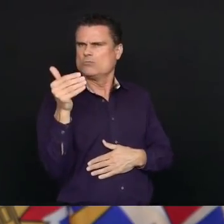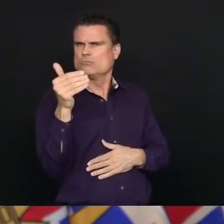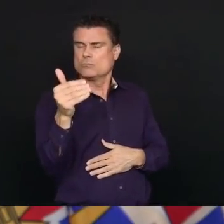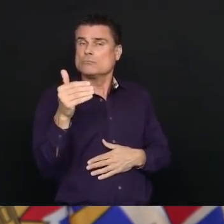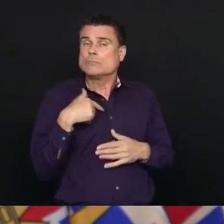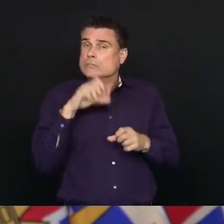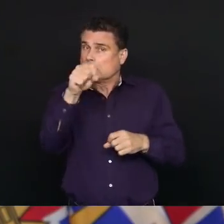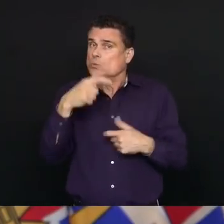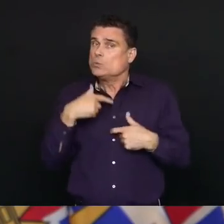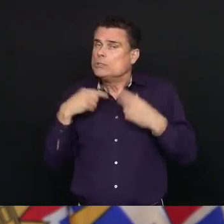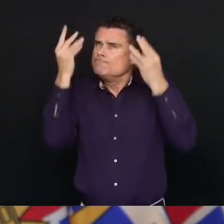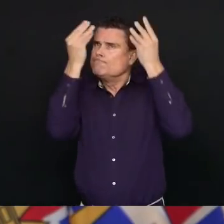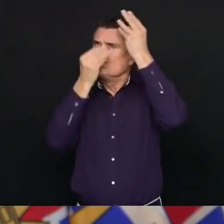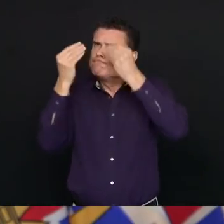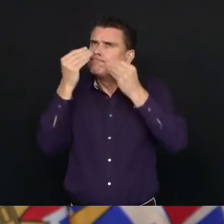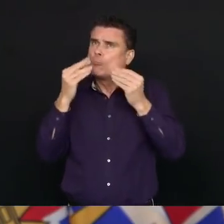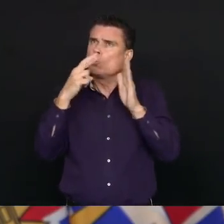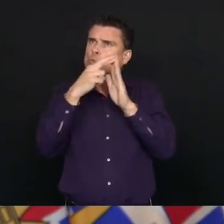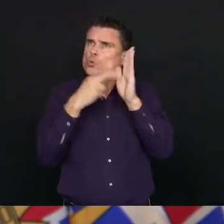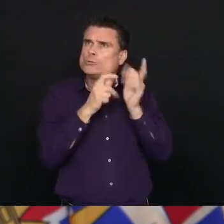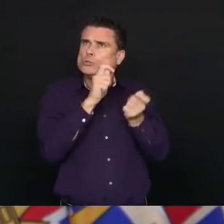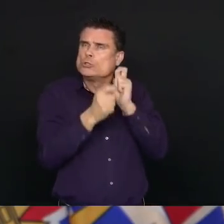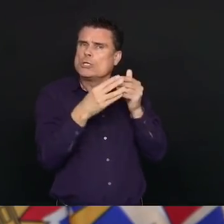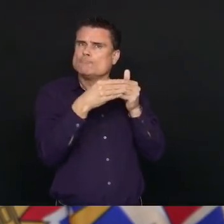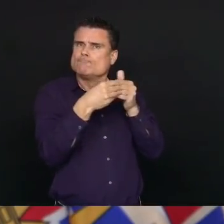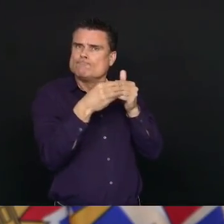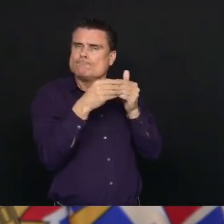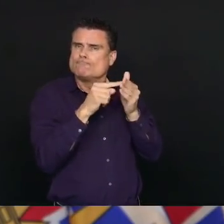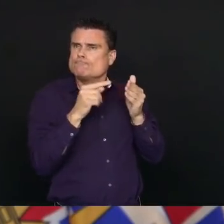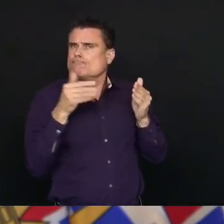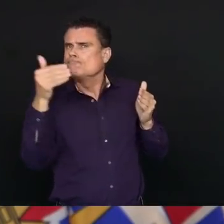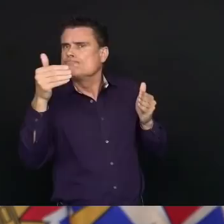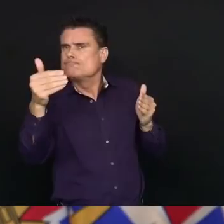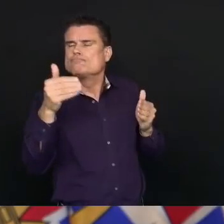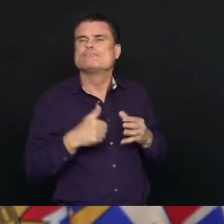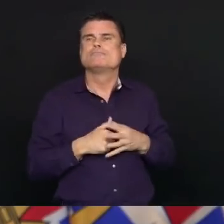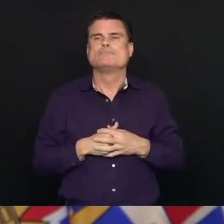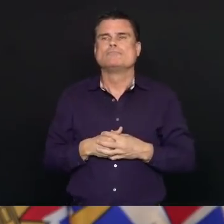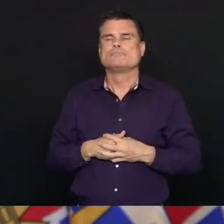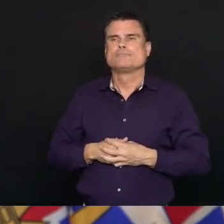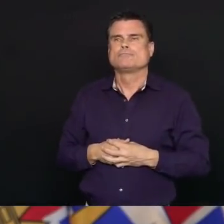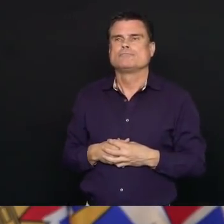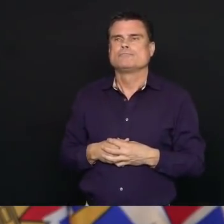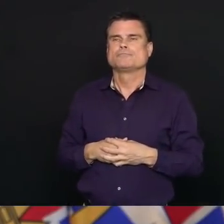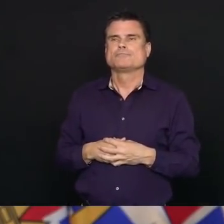talk about later next week we look at some of the modeling. At that thinking is going on now for sure.